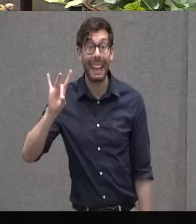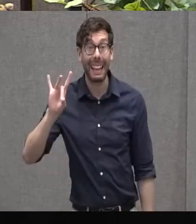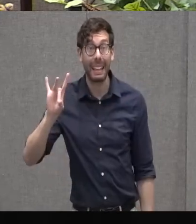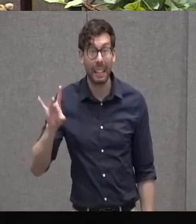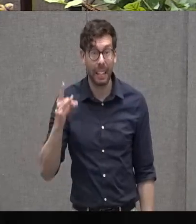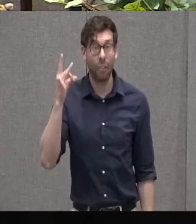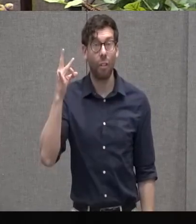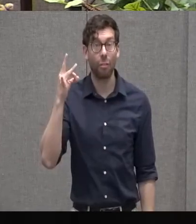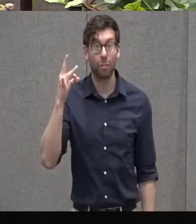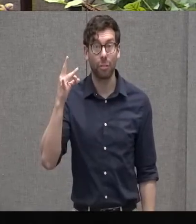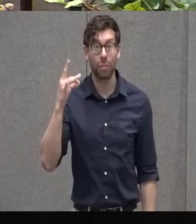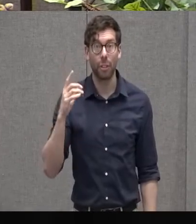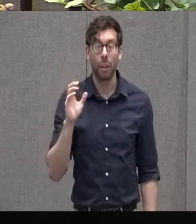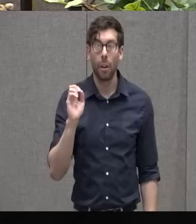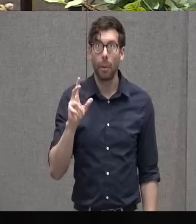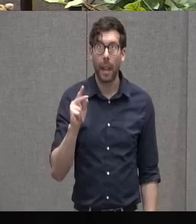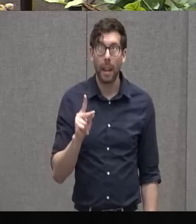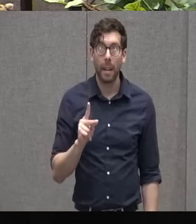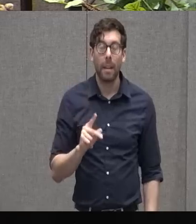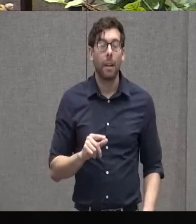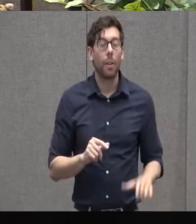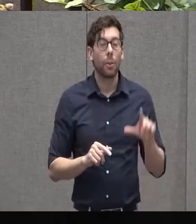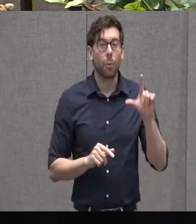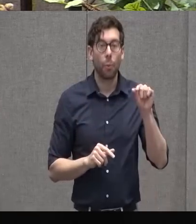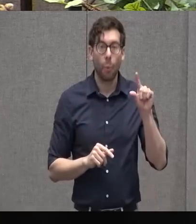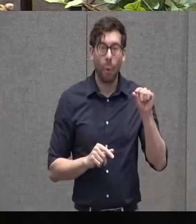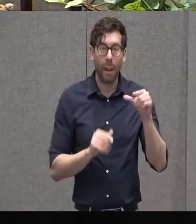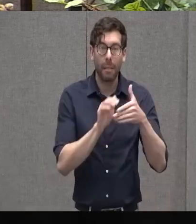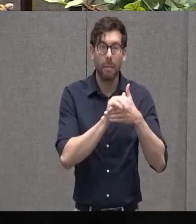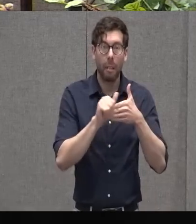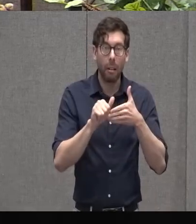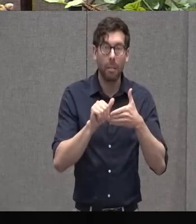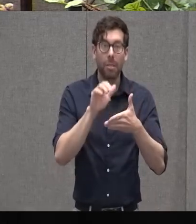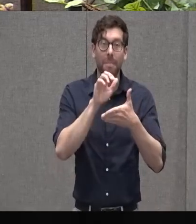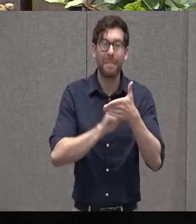$20 take away $8, see all of this math.